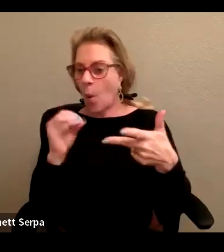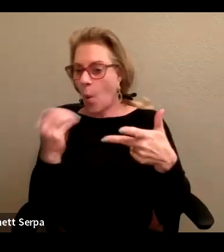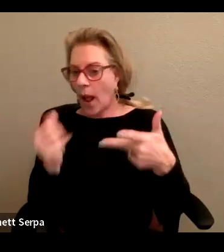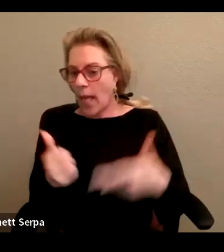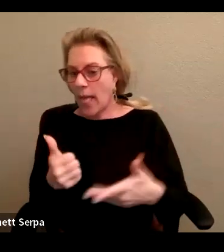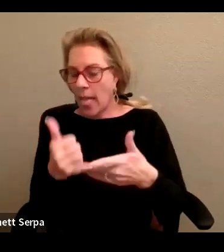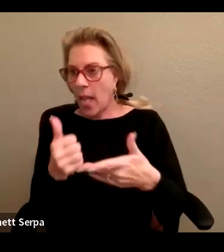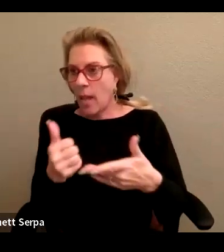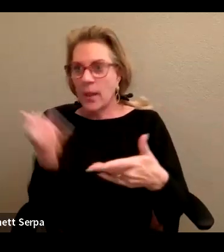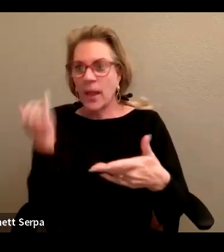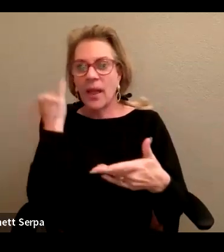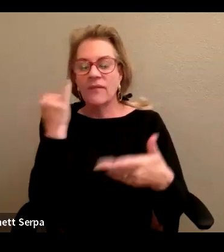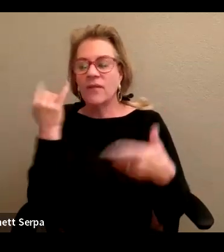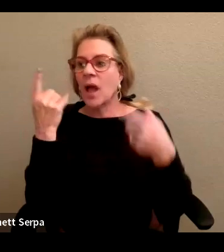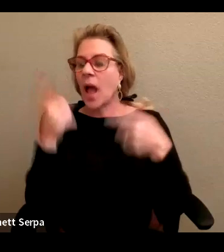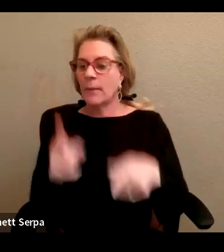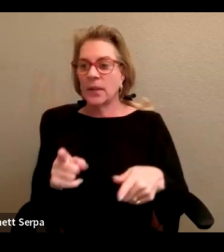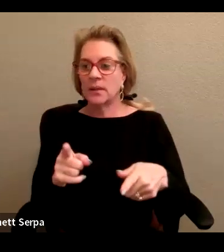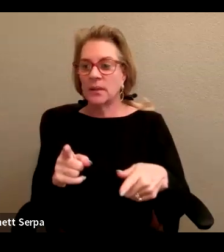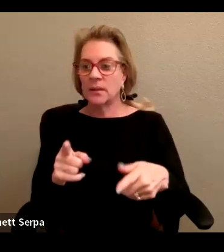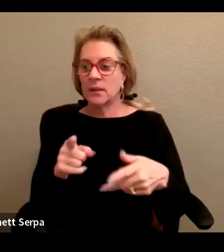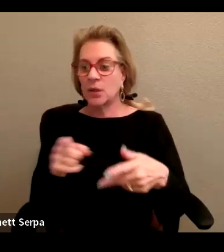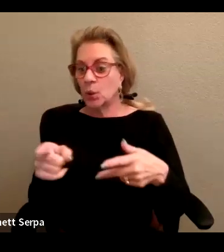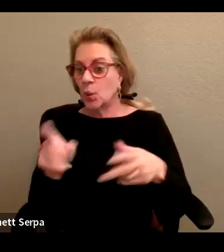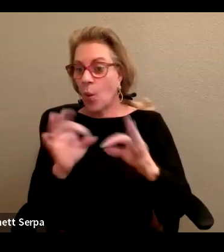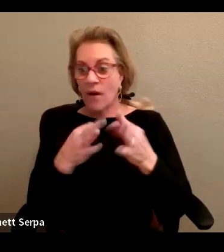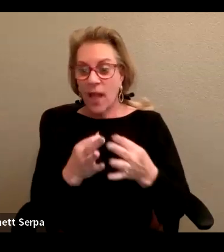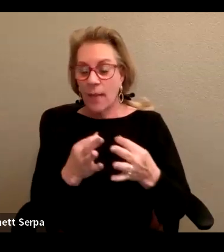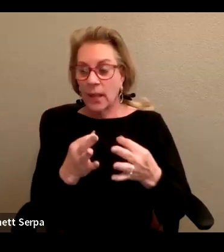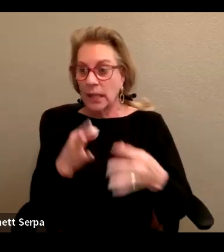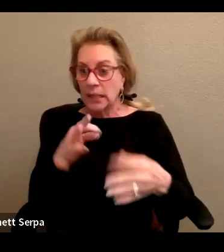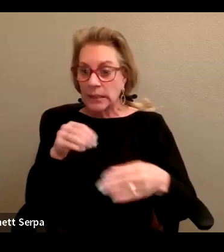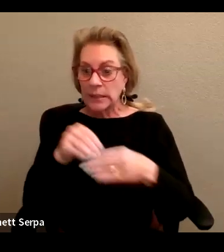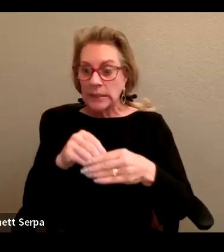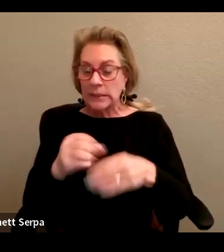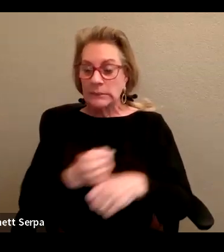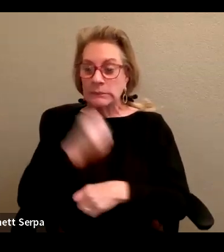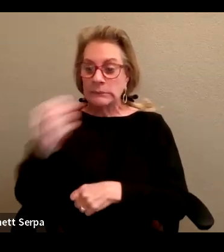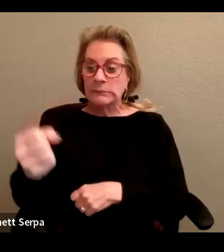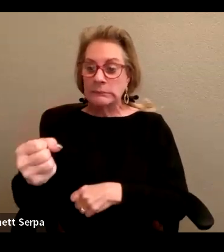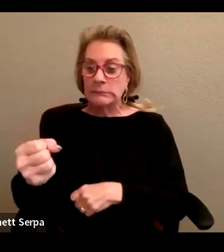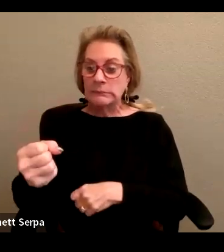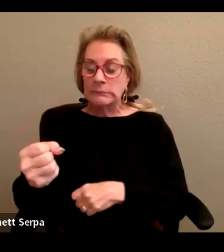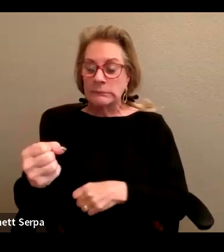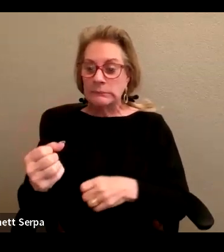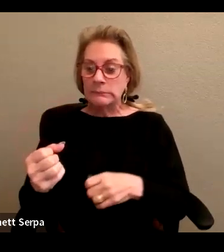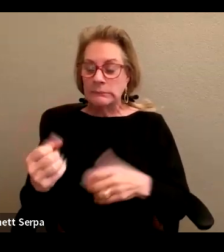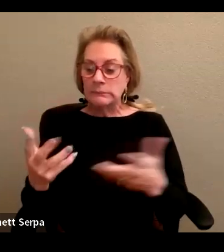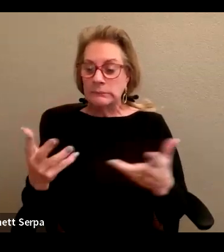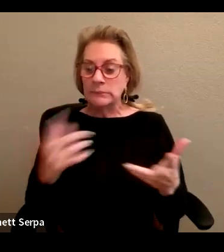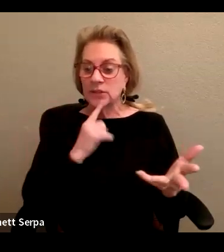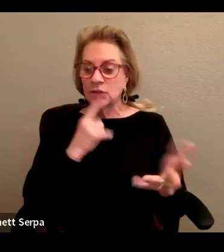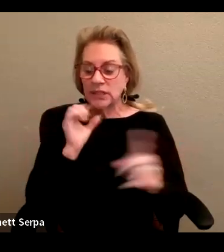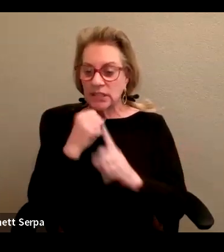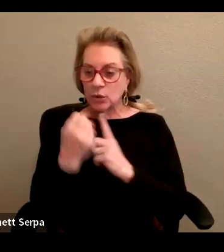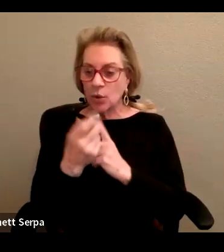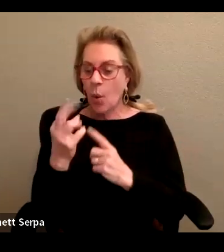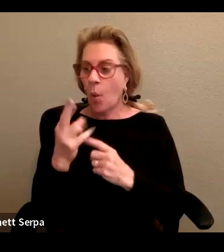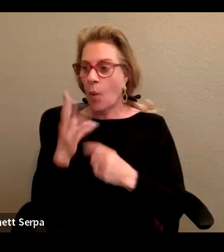event um should you or a family member end up in uh removed proceedings or engage with a local law